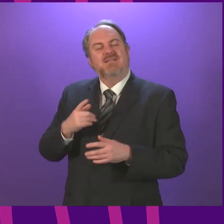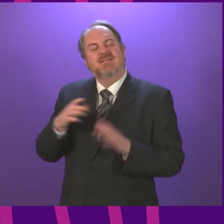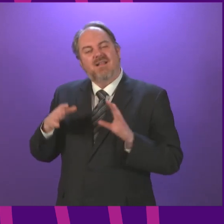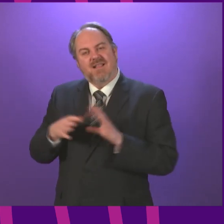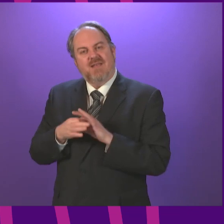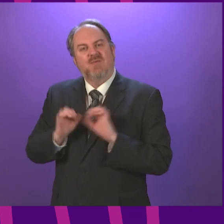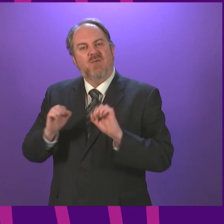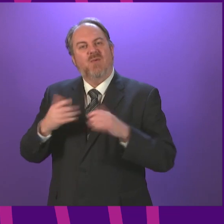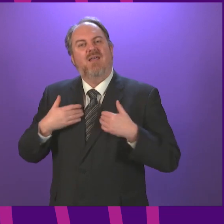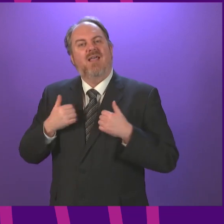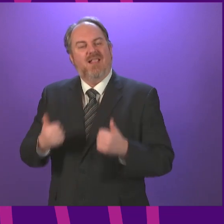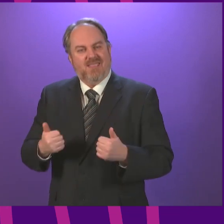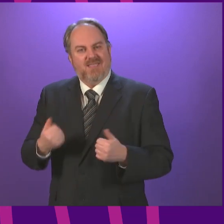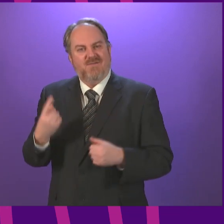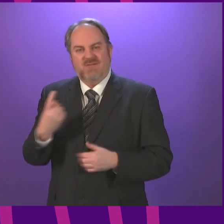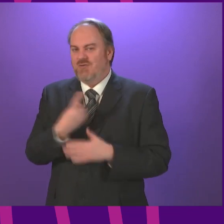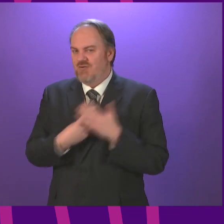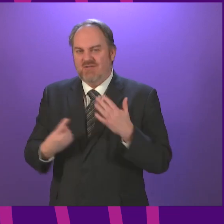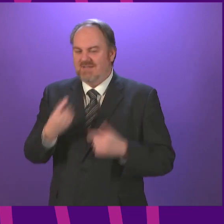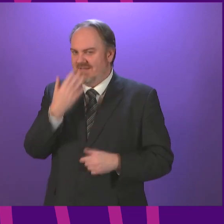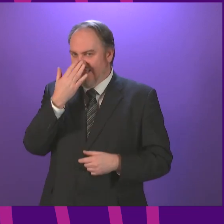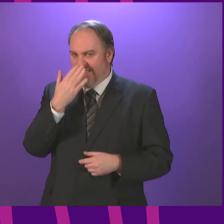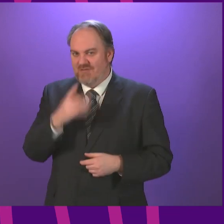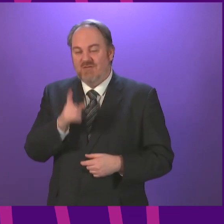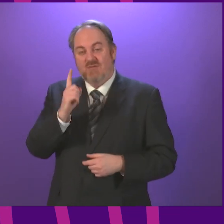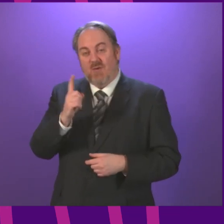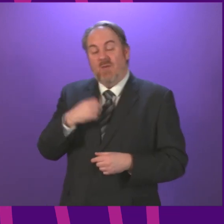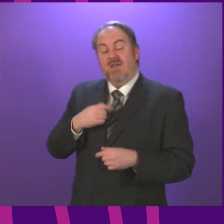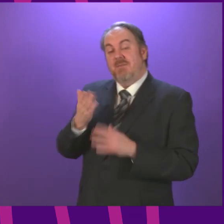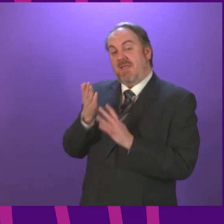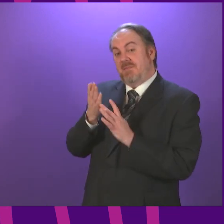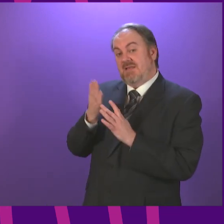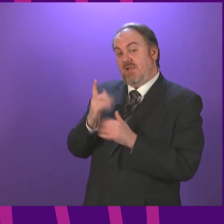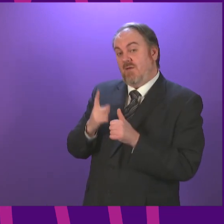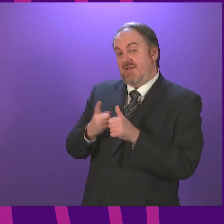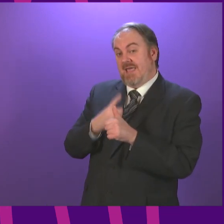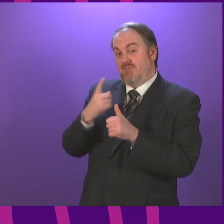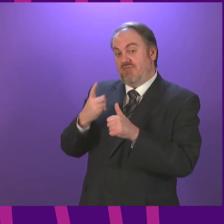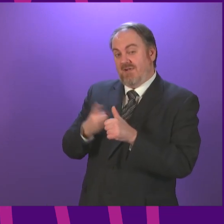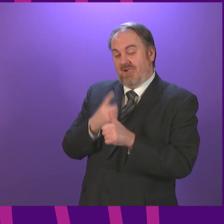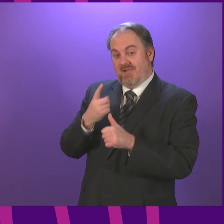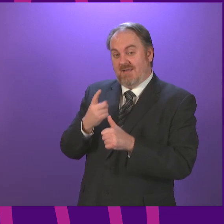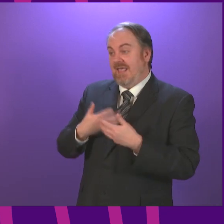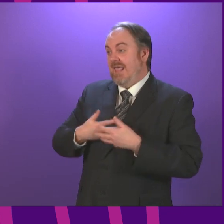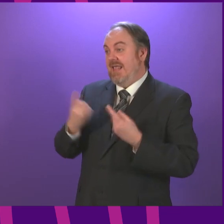there is no unexpected interruption to supplies, everybody in the country who is over 50, every